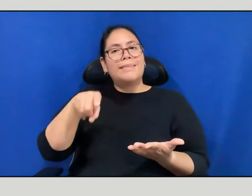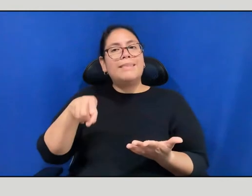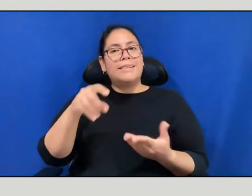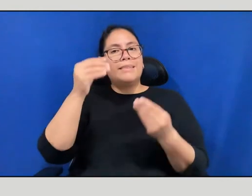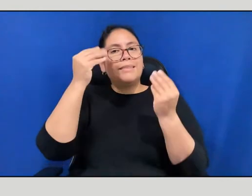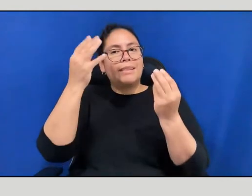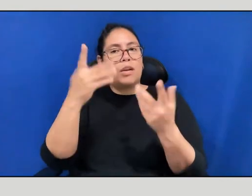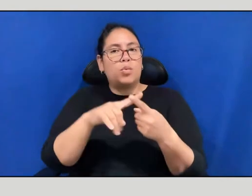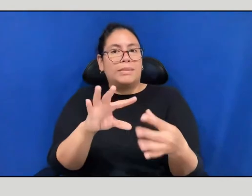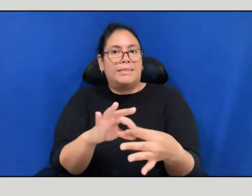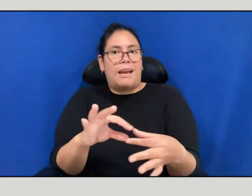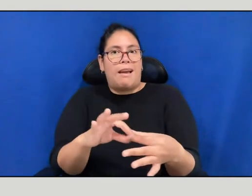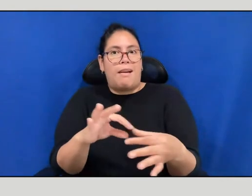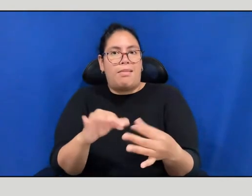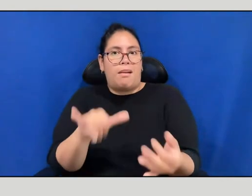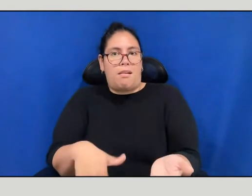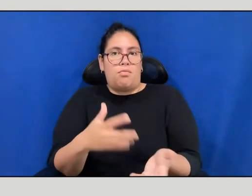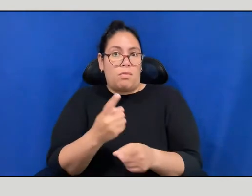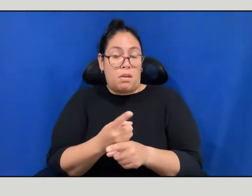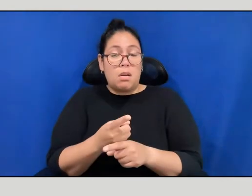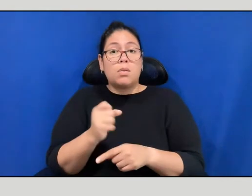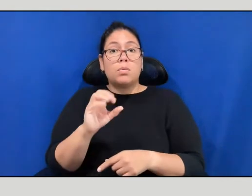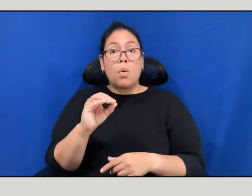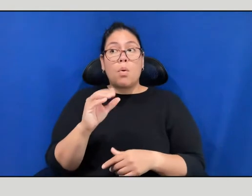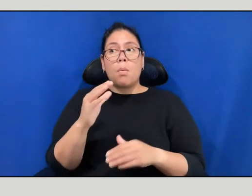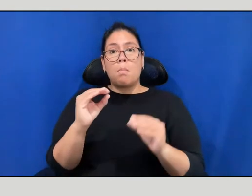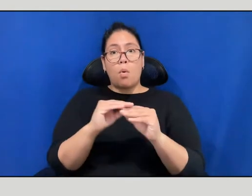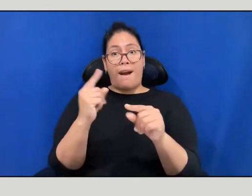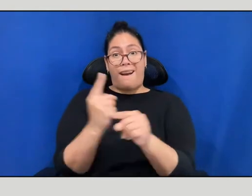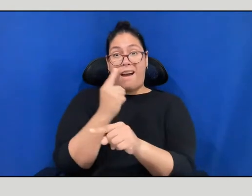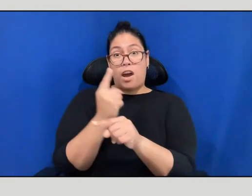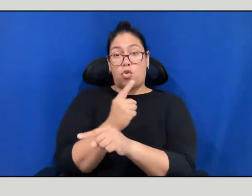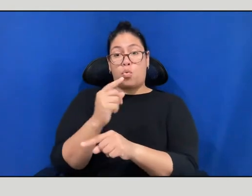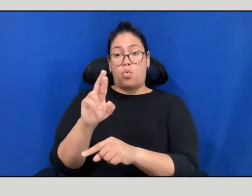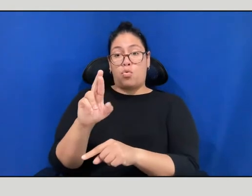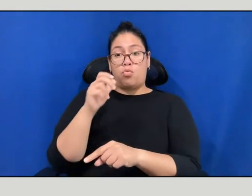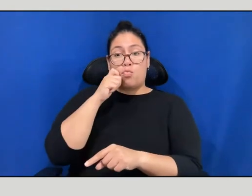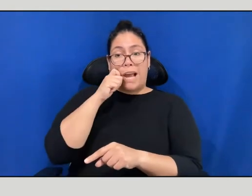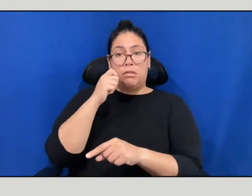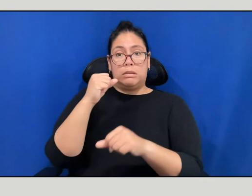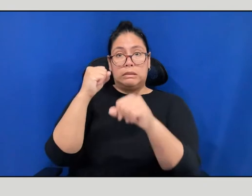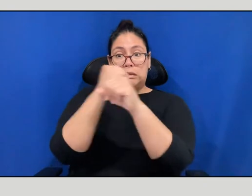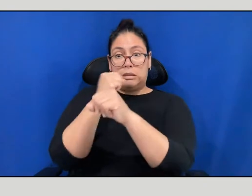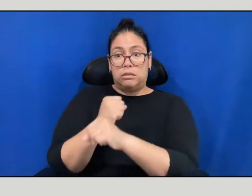and so more accurate racial statistics are going to help us better understand the effects